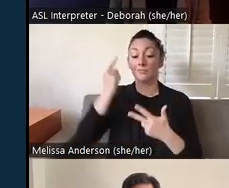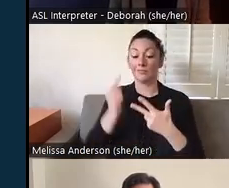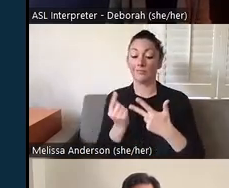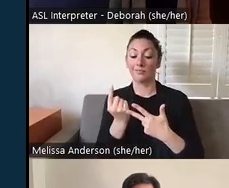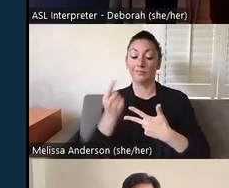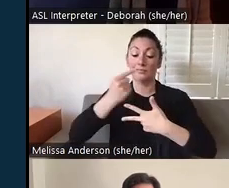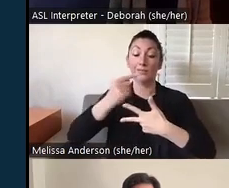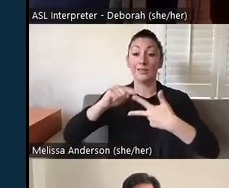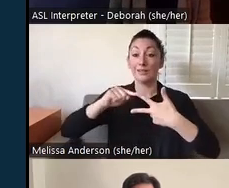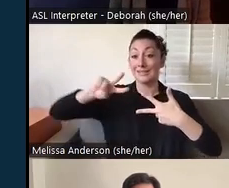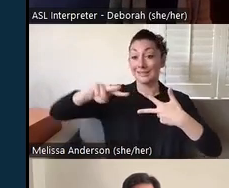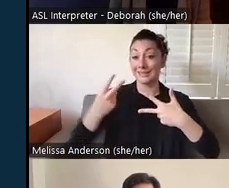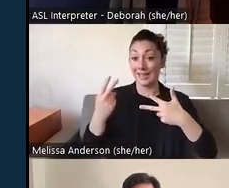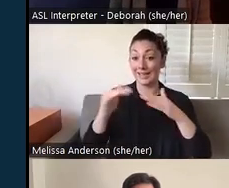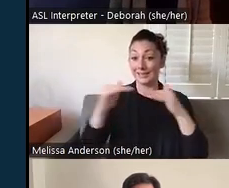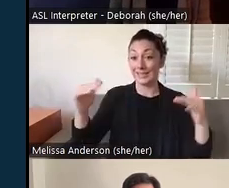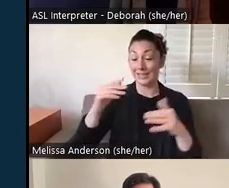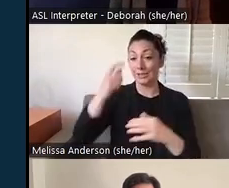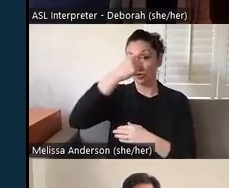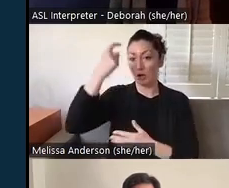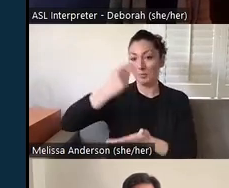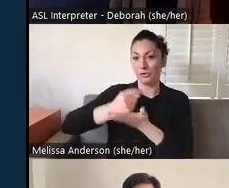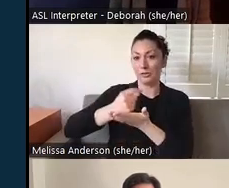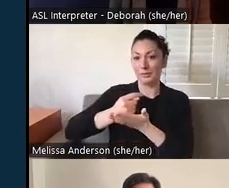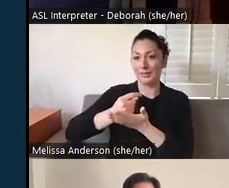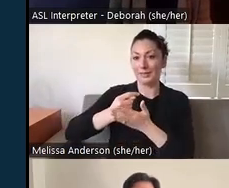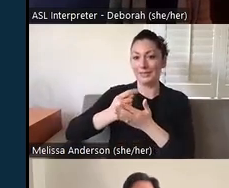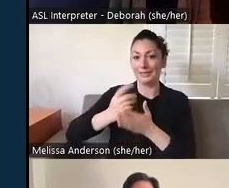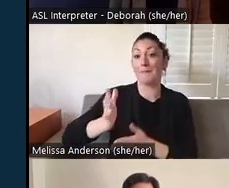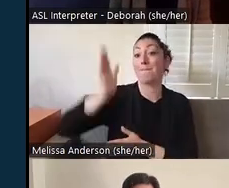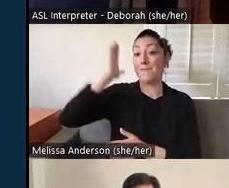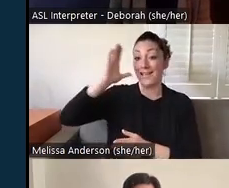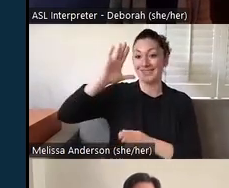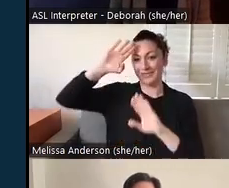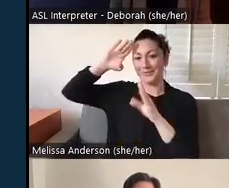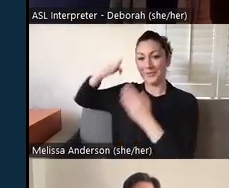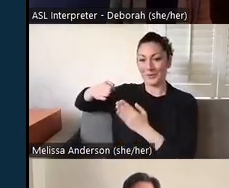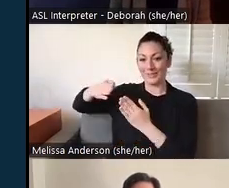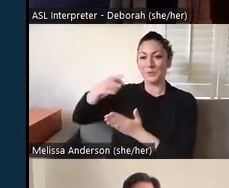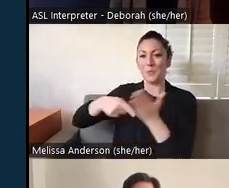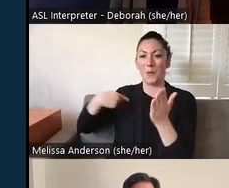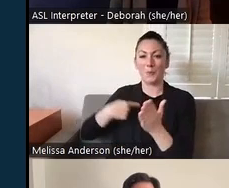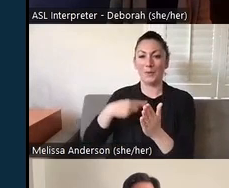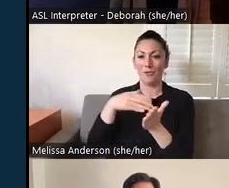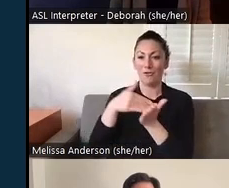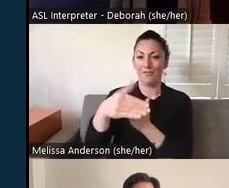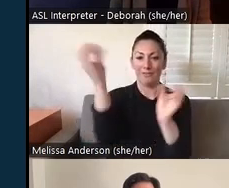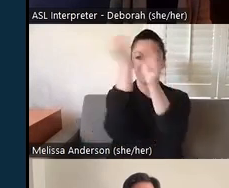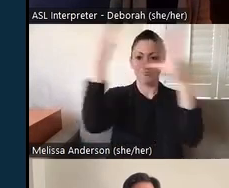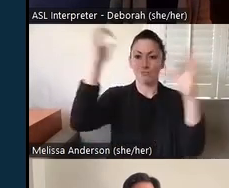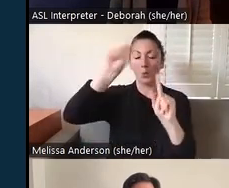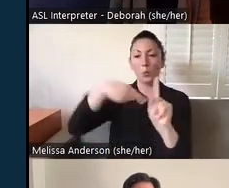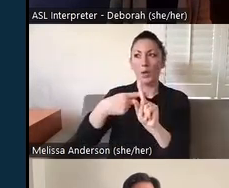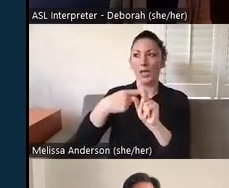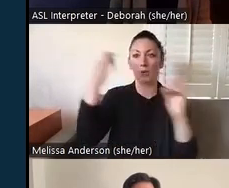which means that it really focuses on the second stage of trauma treatment, which means looking